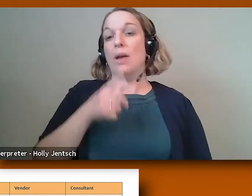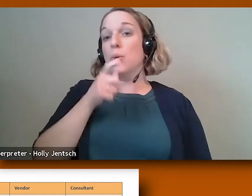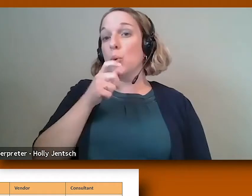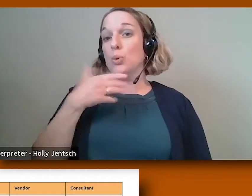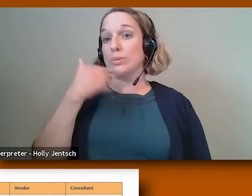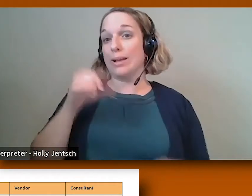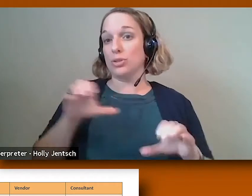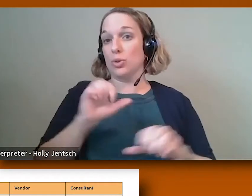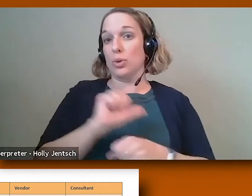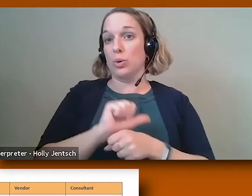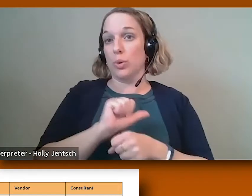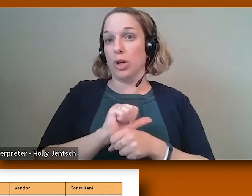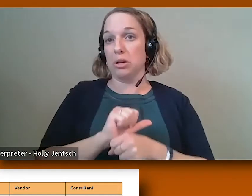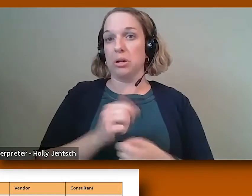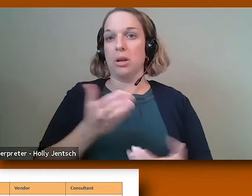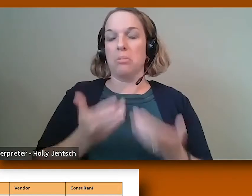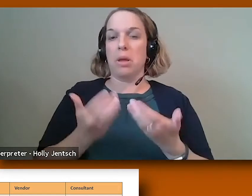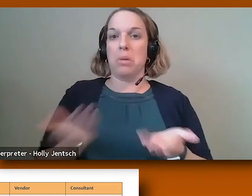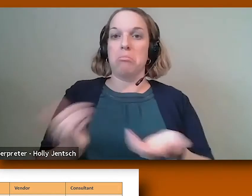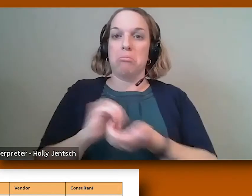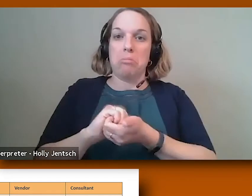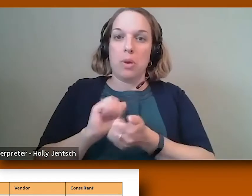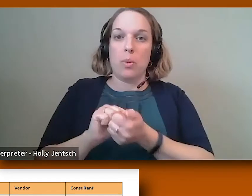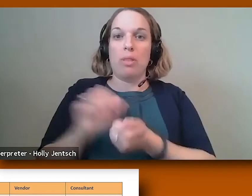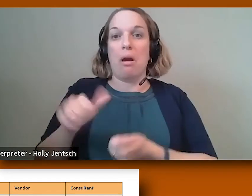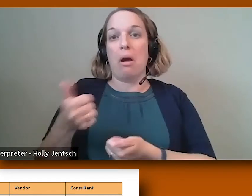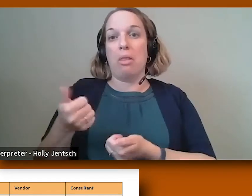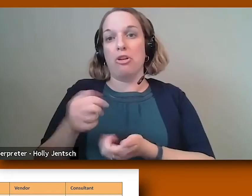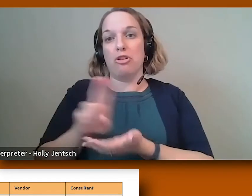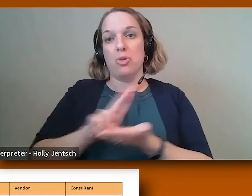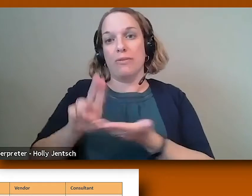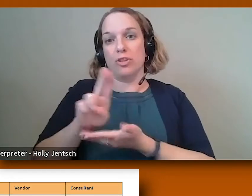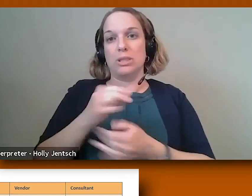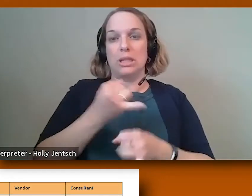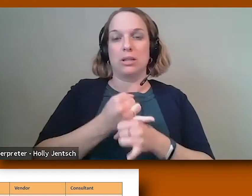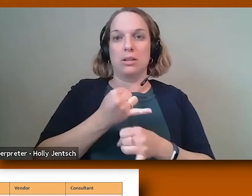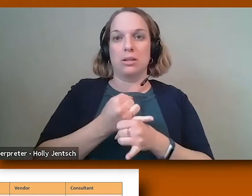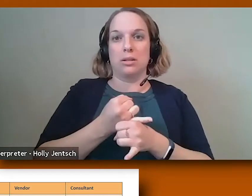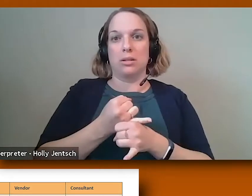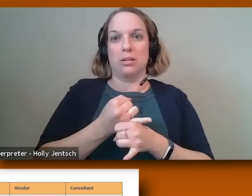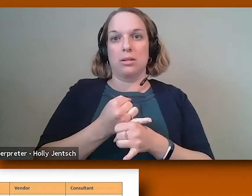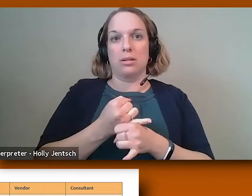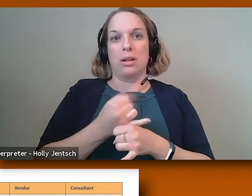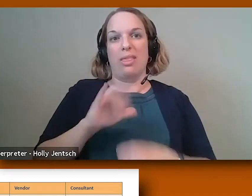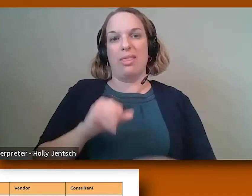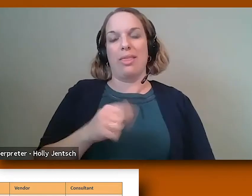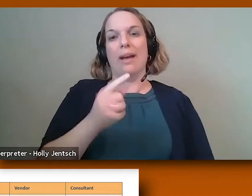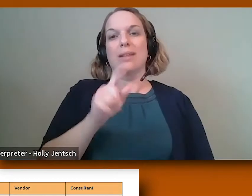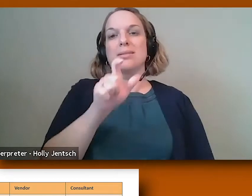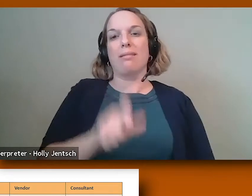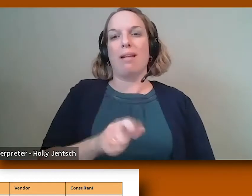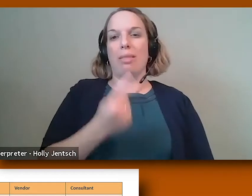It may be a partnering university or institution, which in this case would be column one, a subaward.